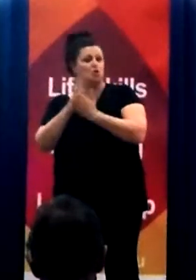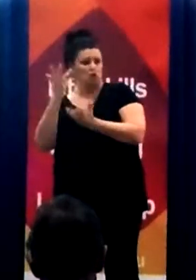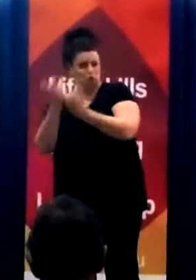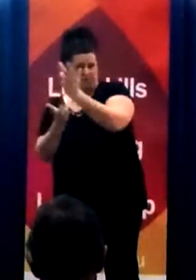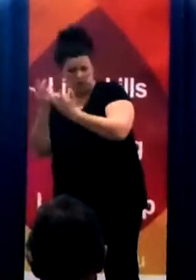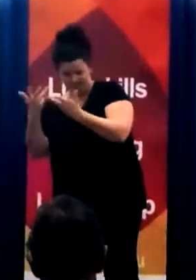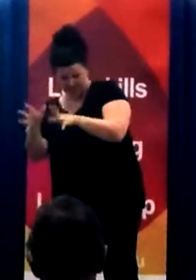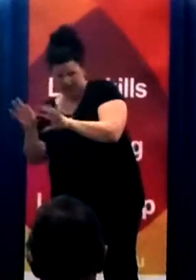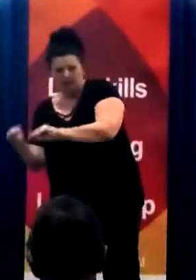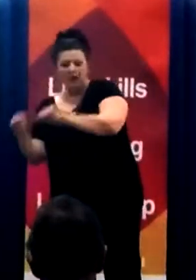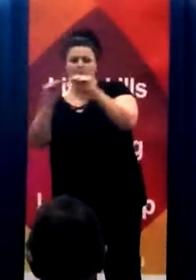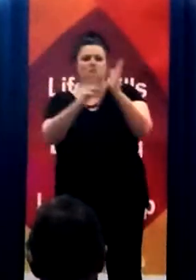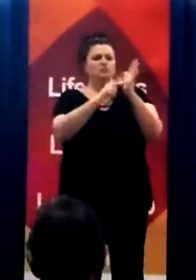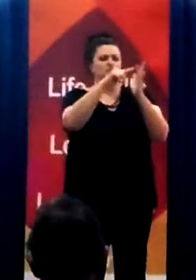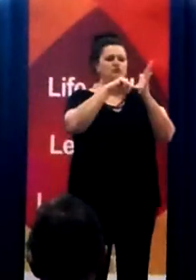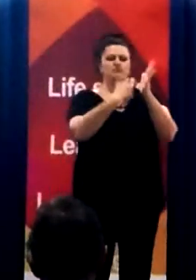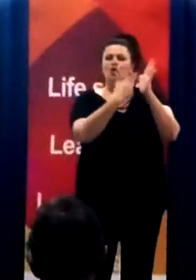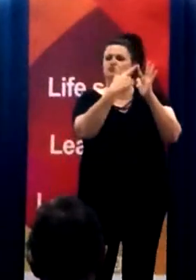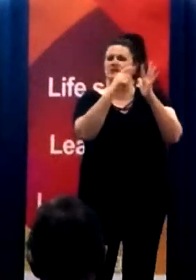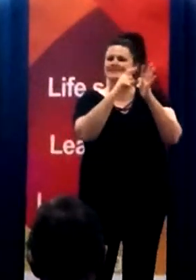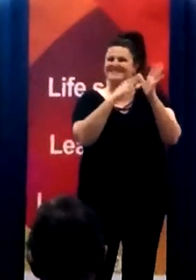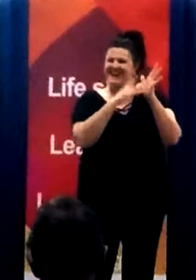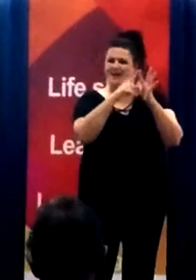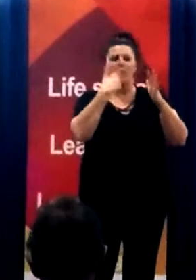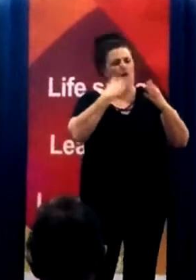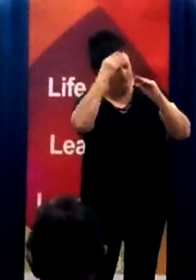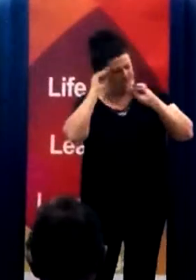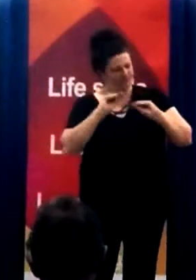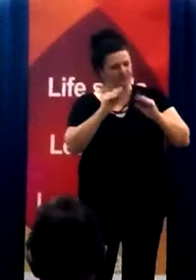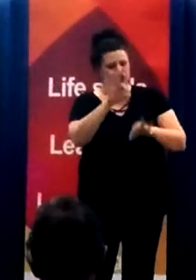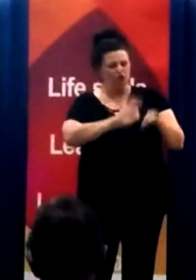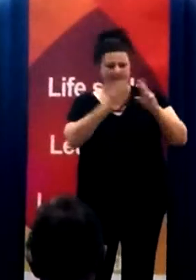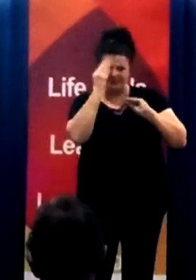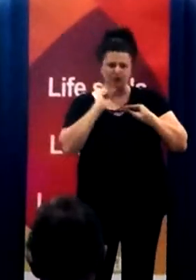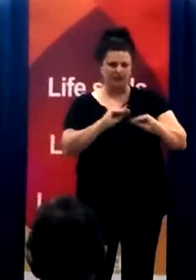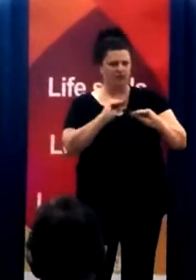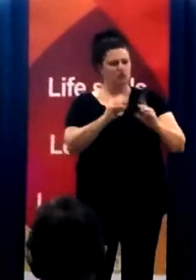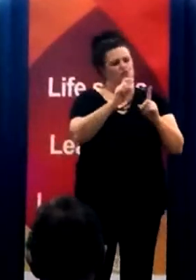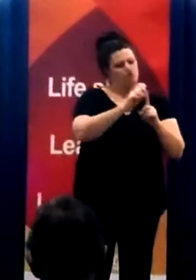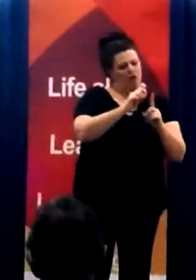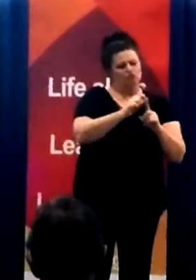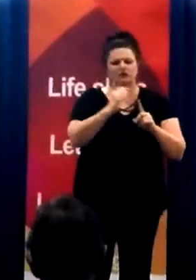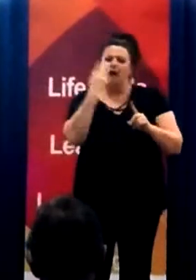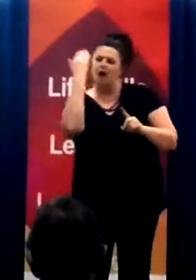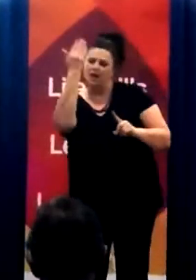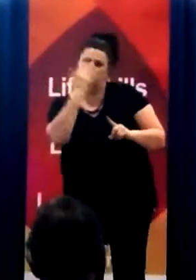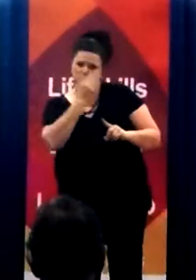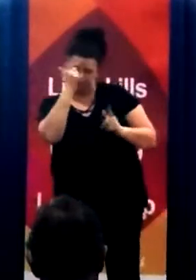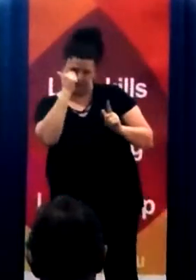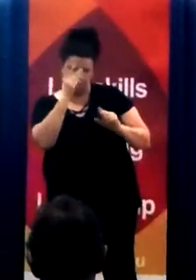Notre Dame School of Education, where I lectured and tutored science education to primary and secondary school teachers.